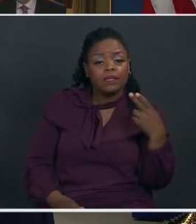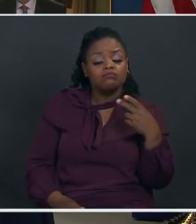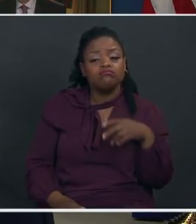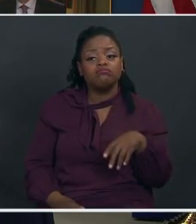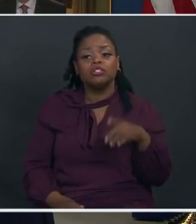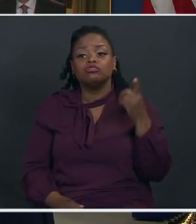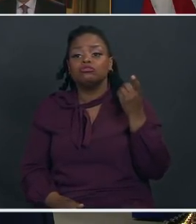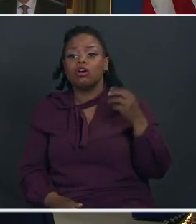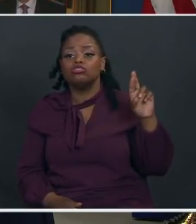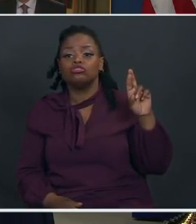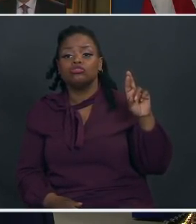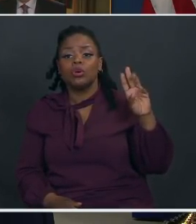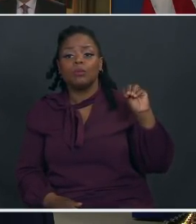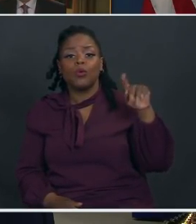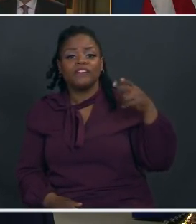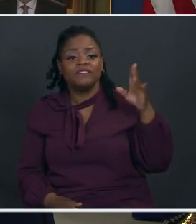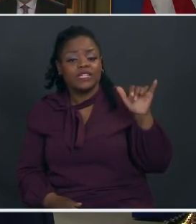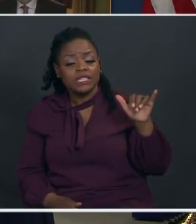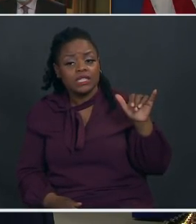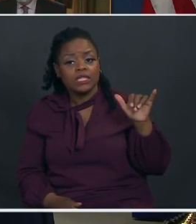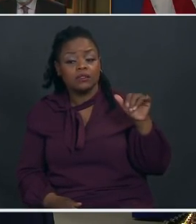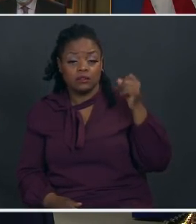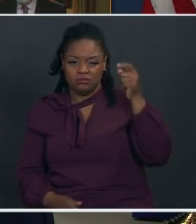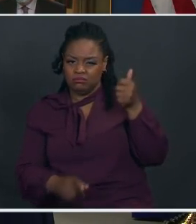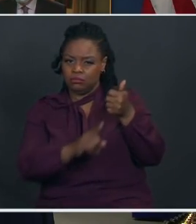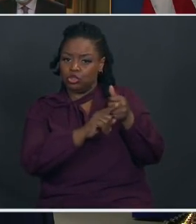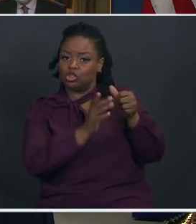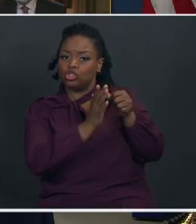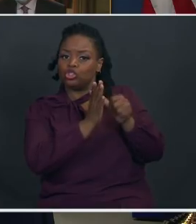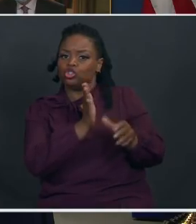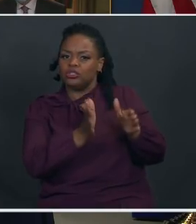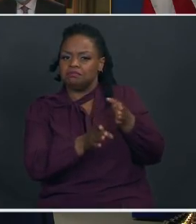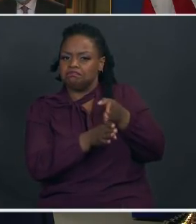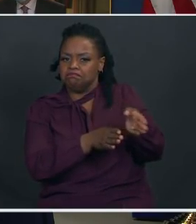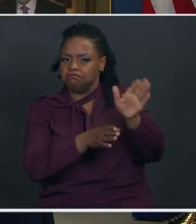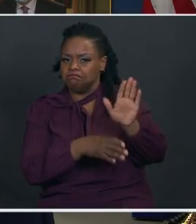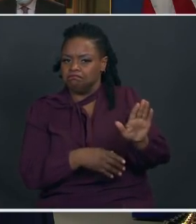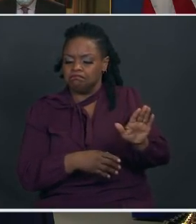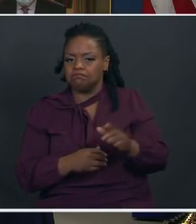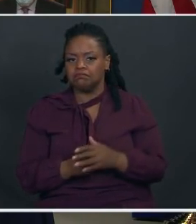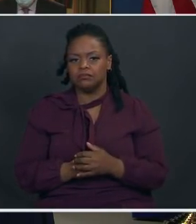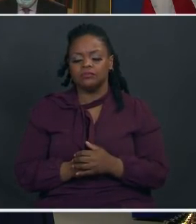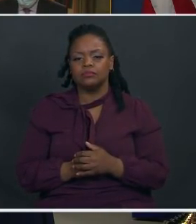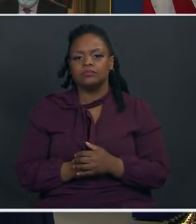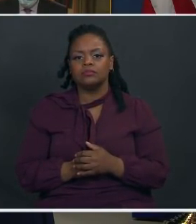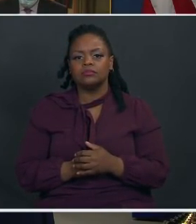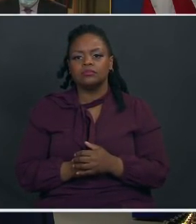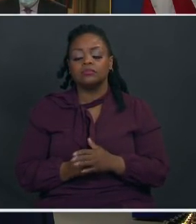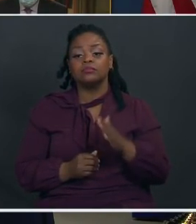My role as coordinator of our federal response is to ensure that we are empowering our experts